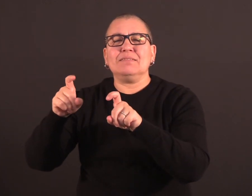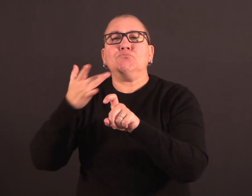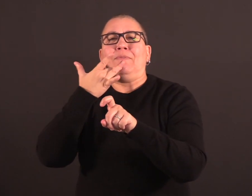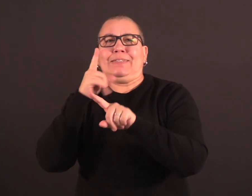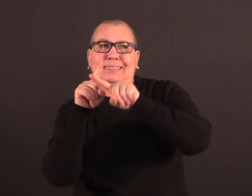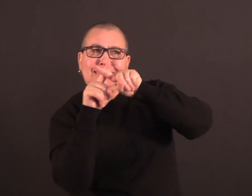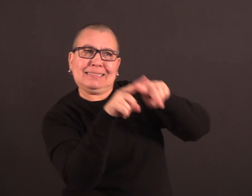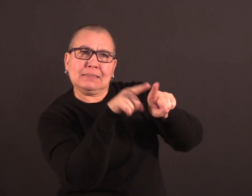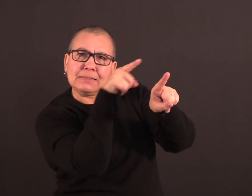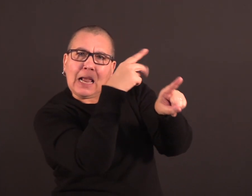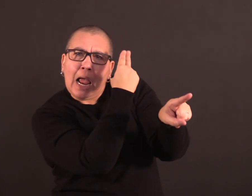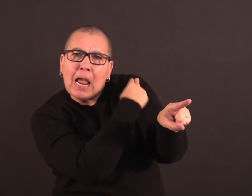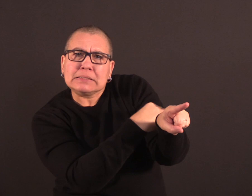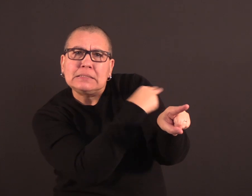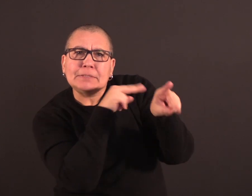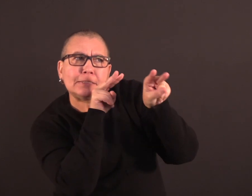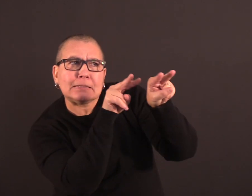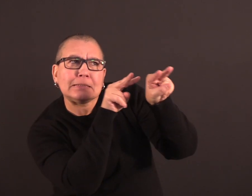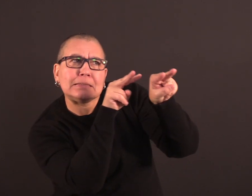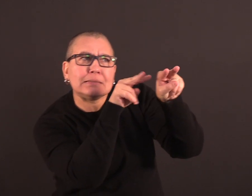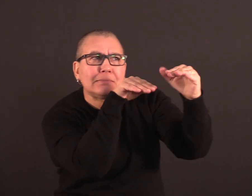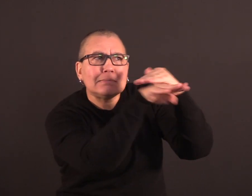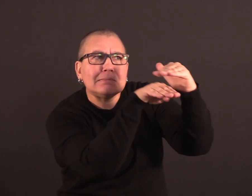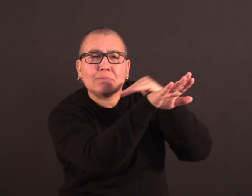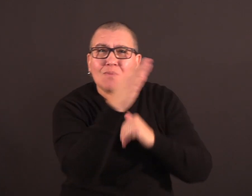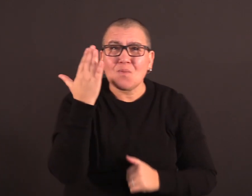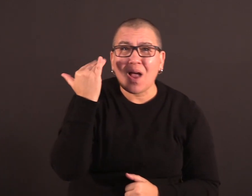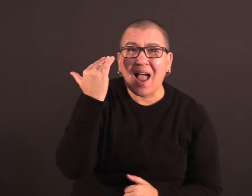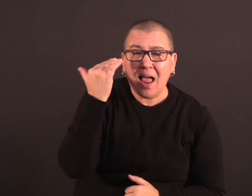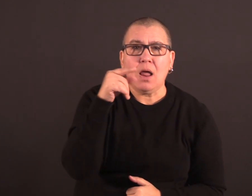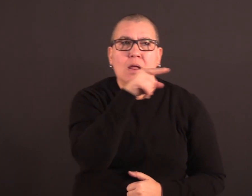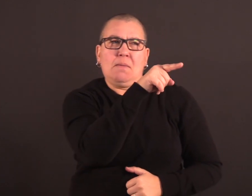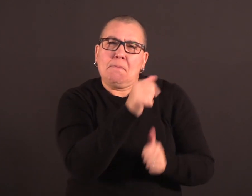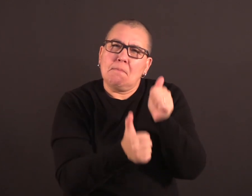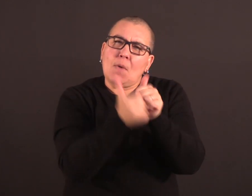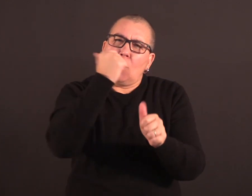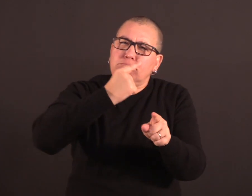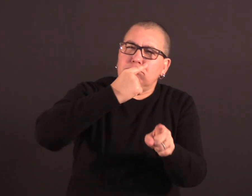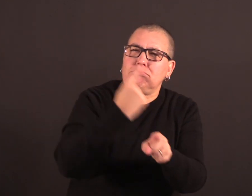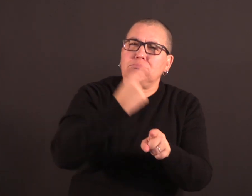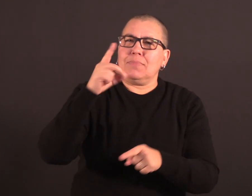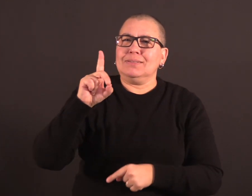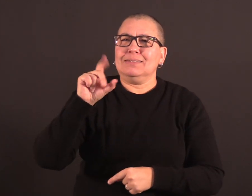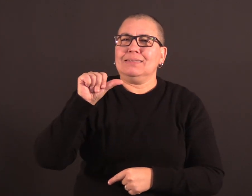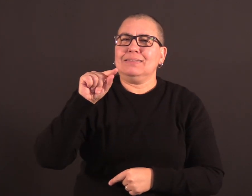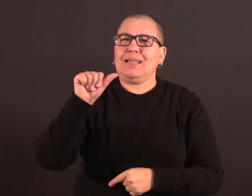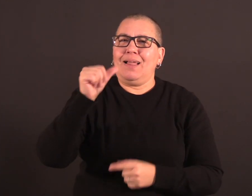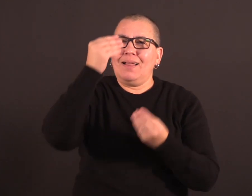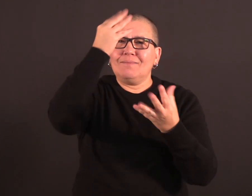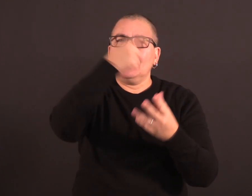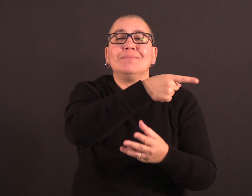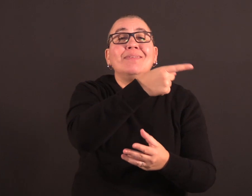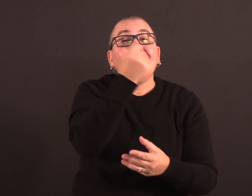cases that end up as hospital admissions), since official numbers have become spotty in part